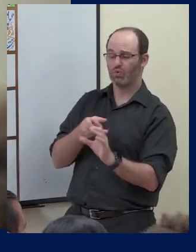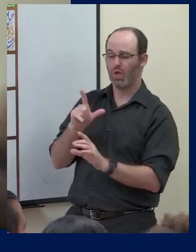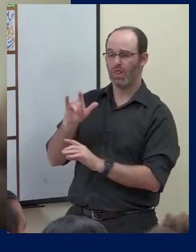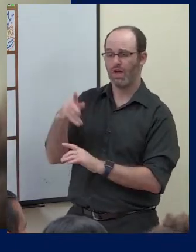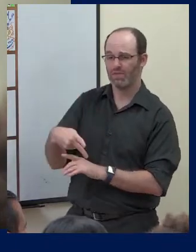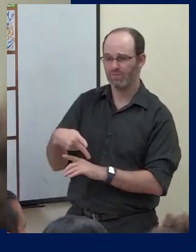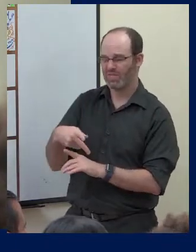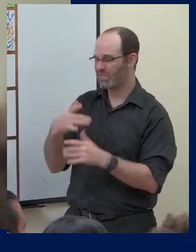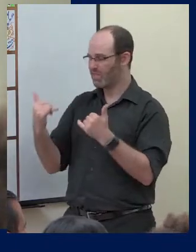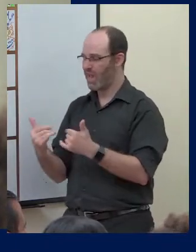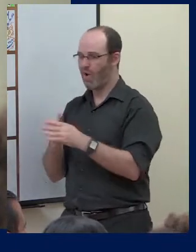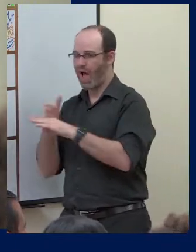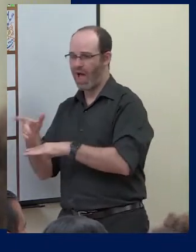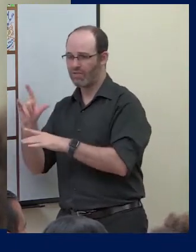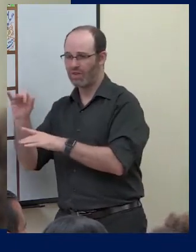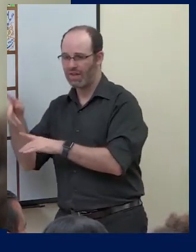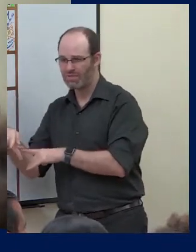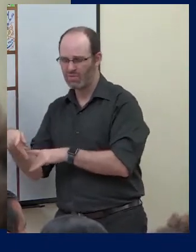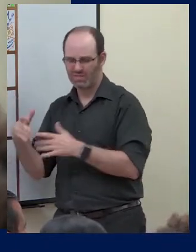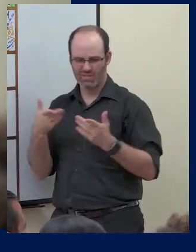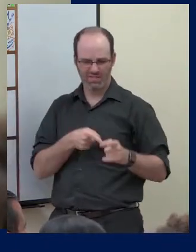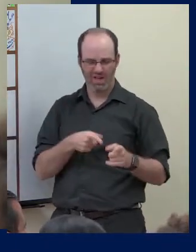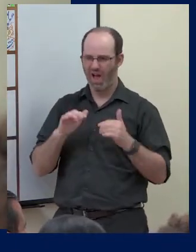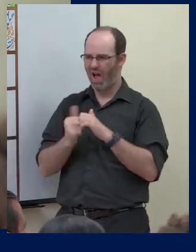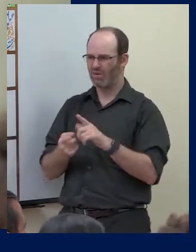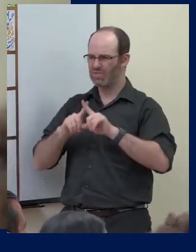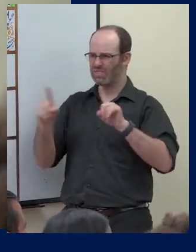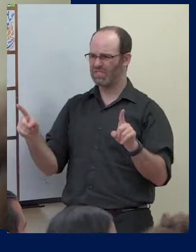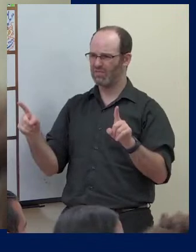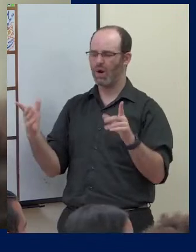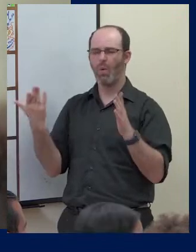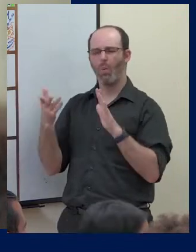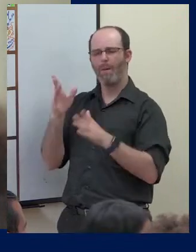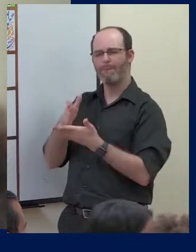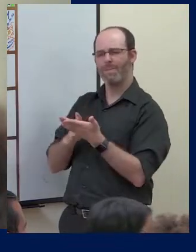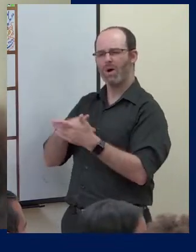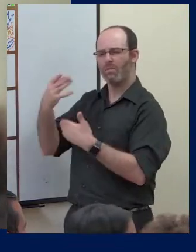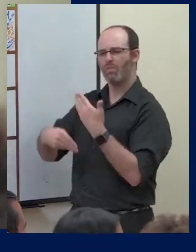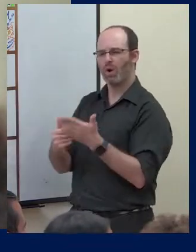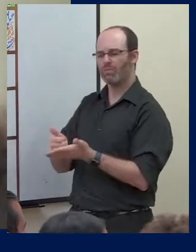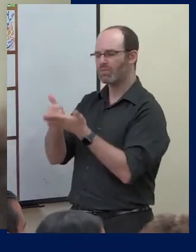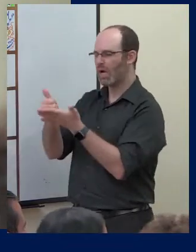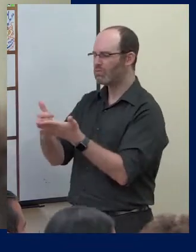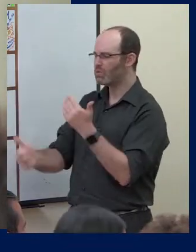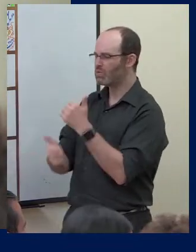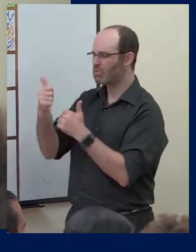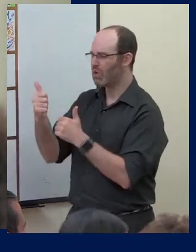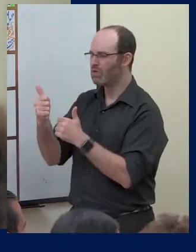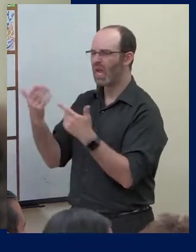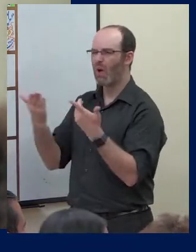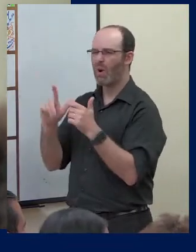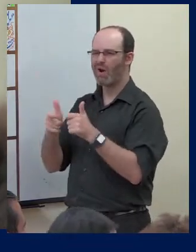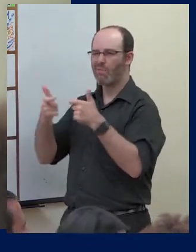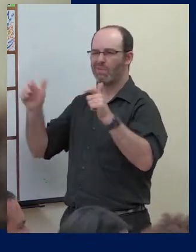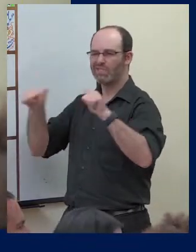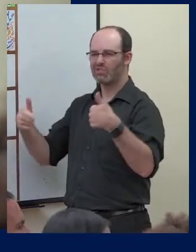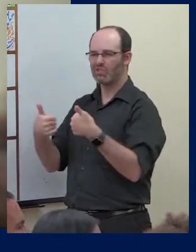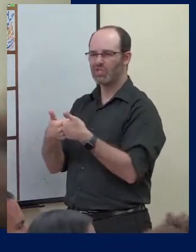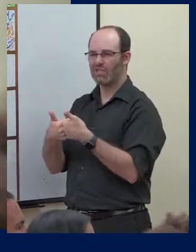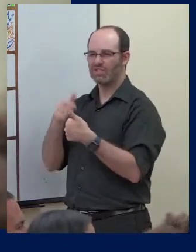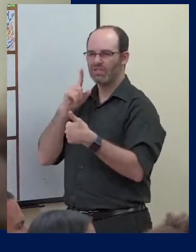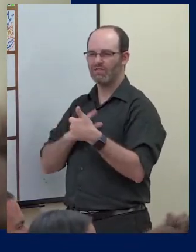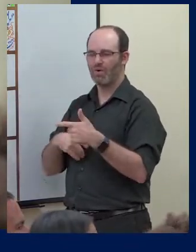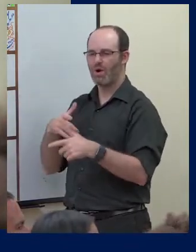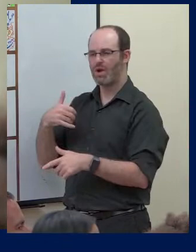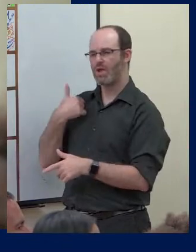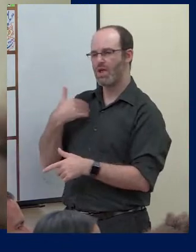program help you the most and one of the biggest challenges you see for Latinos like yourself?